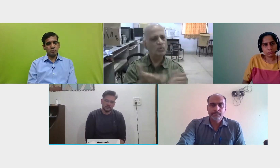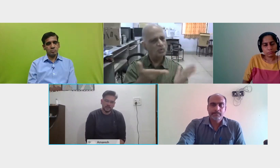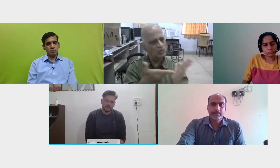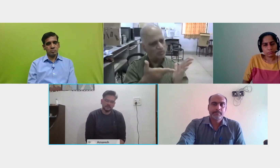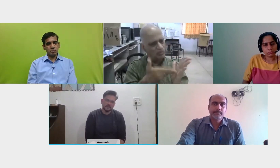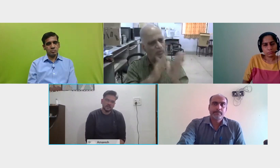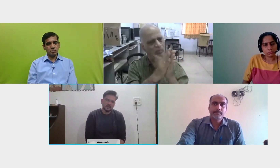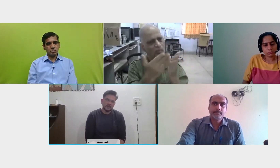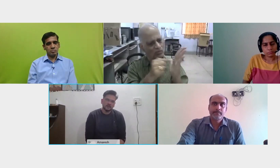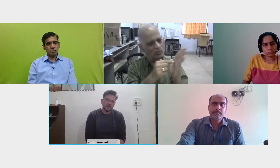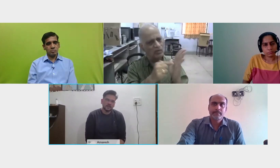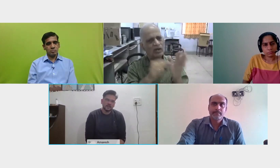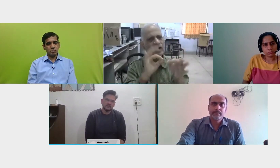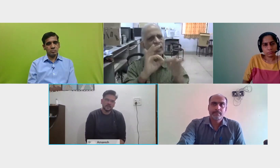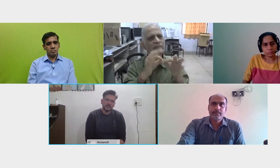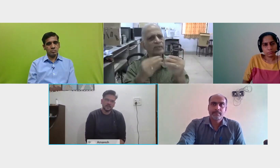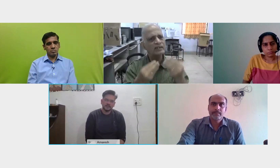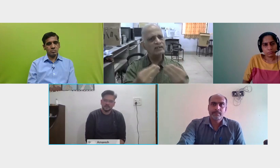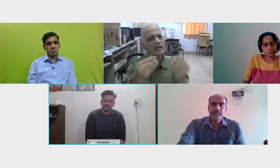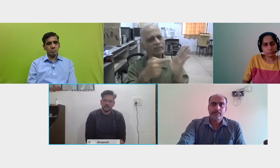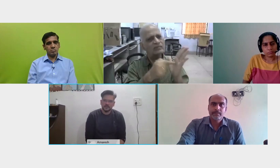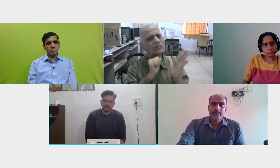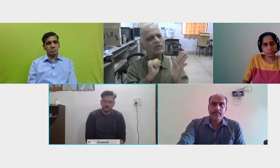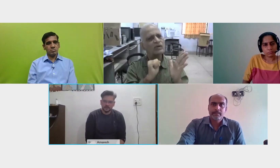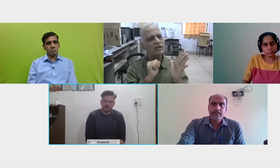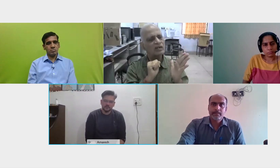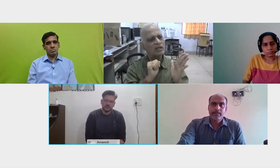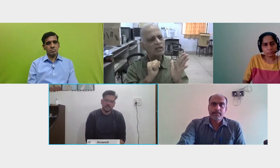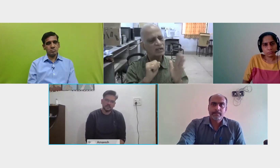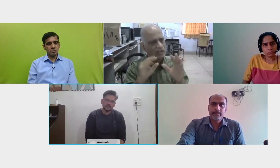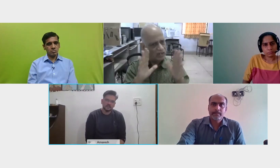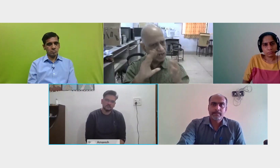certificate in interpreting but he never had any certificate in interpreting. So they asked